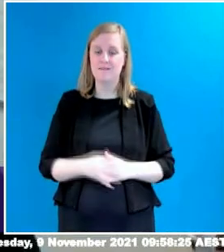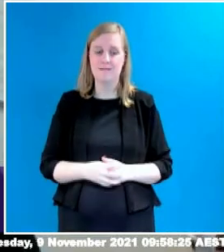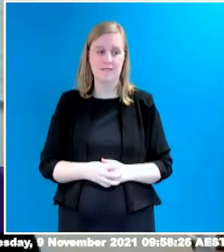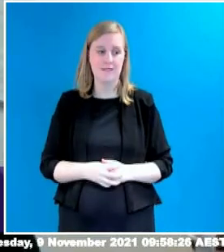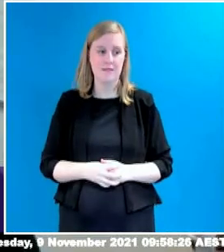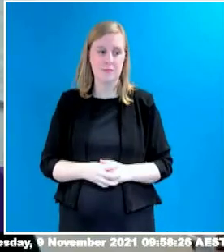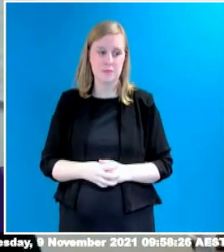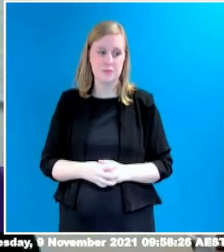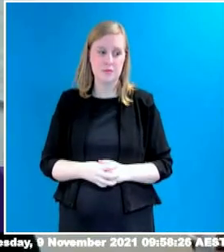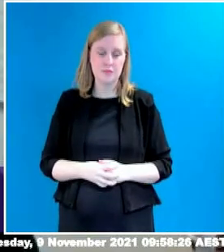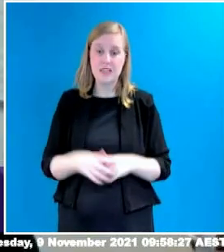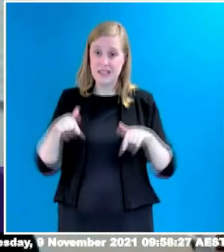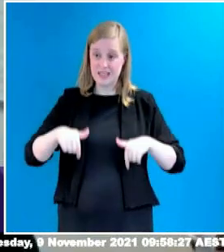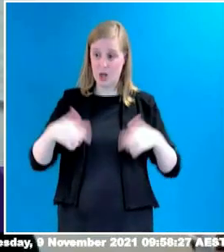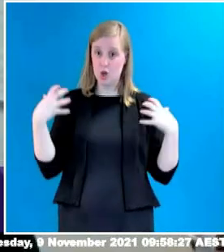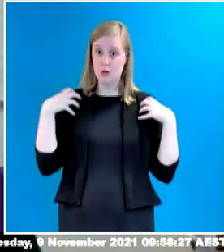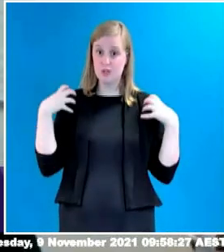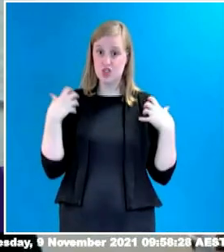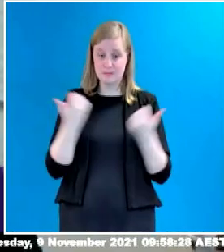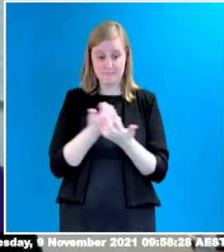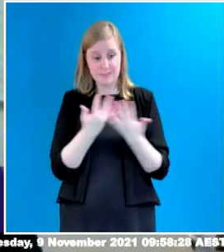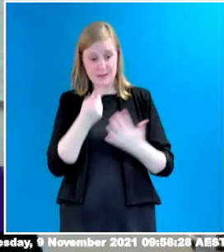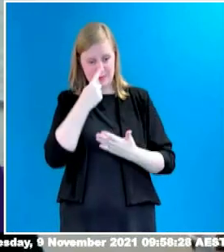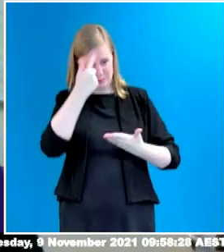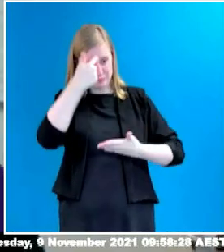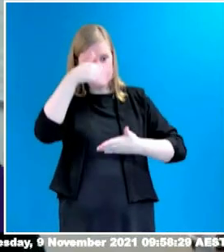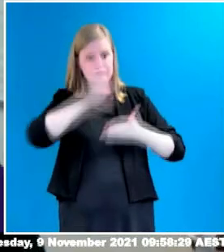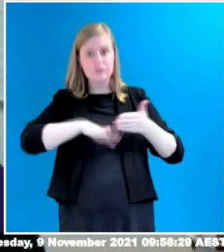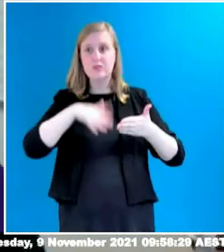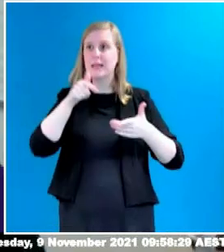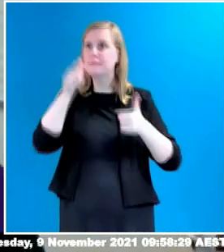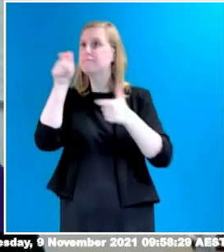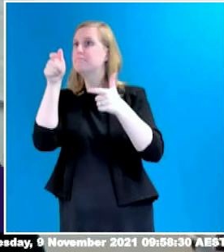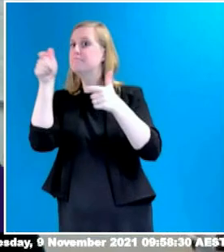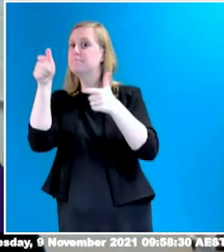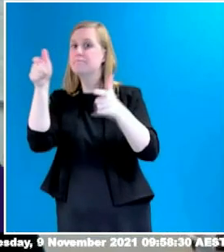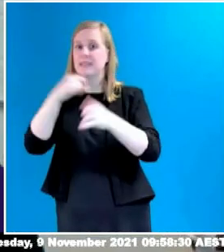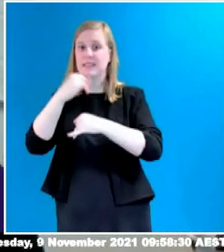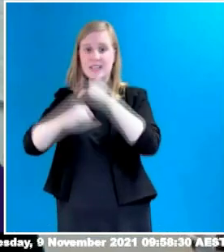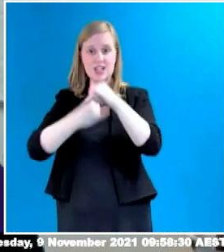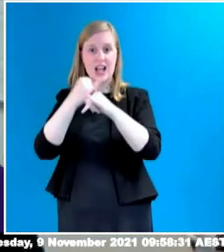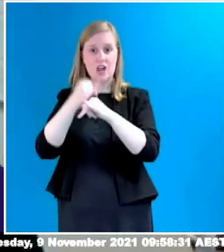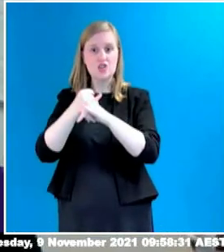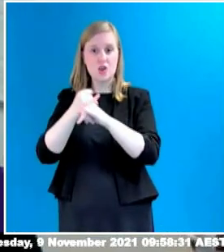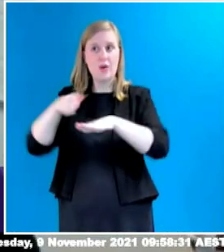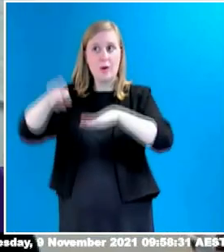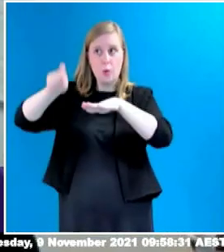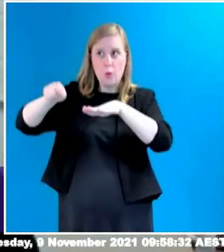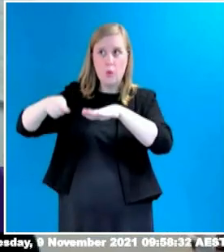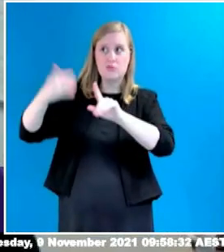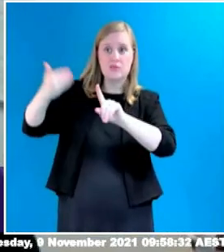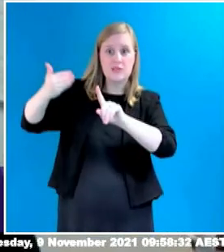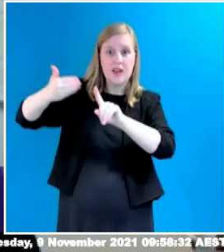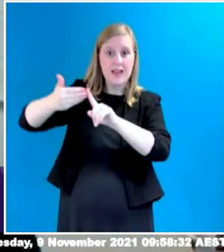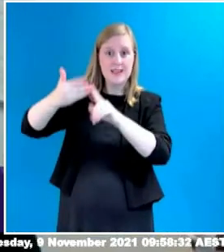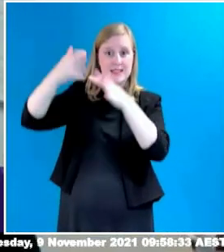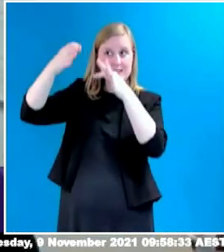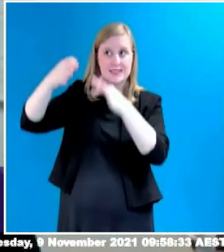and stays across the international case law. Certainly all the Commissioners do, but that is a very small pool of people.